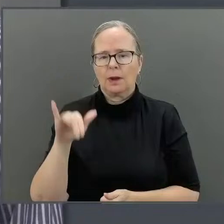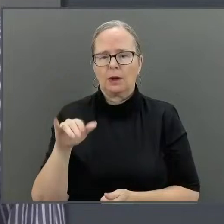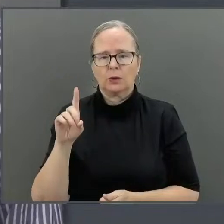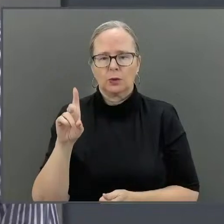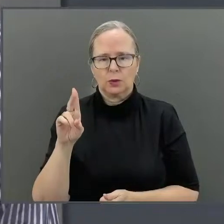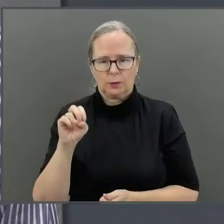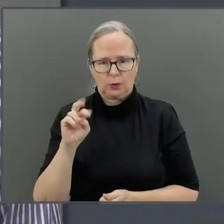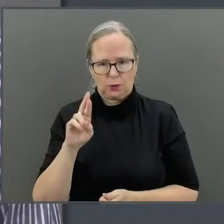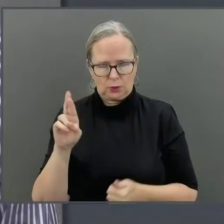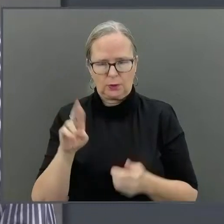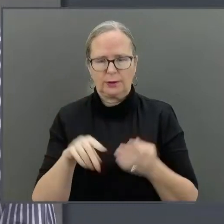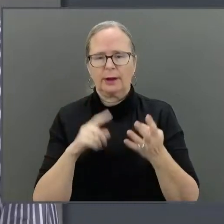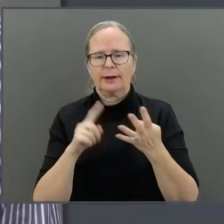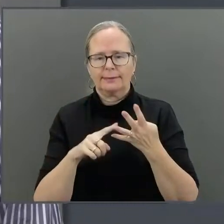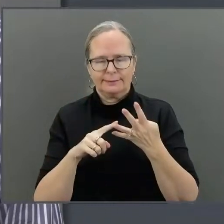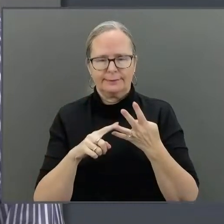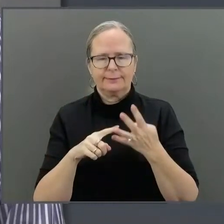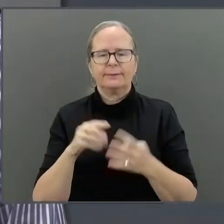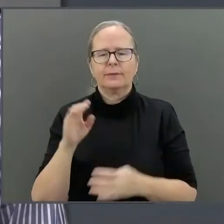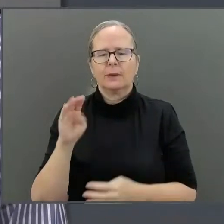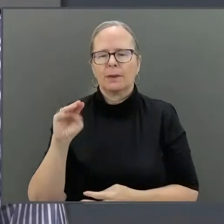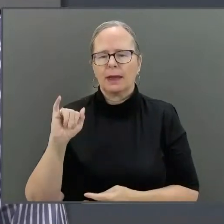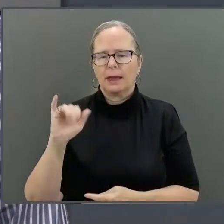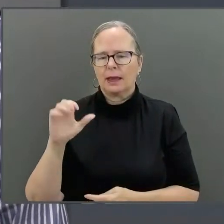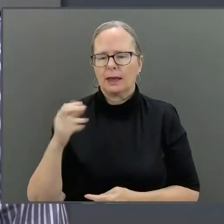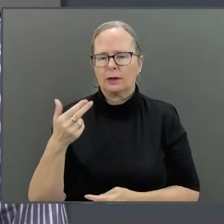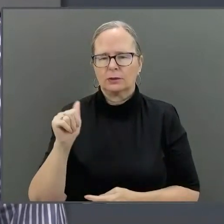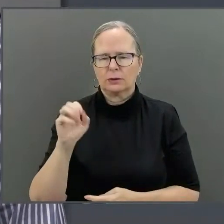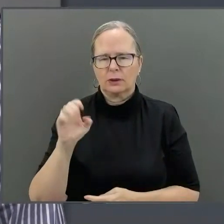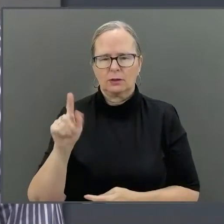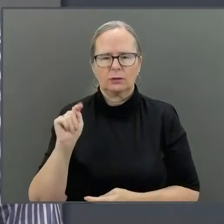updates and we'll take your questions please limit it to one question and a followup thank you so